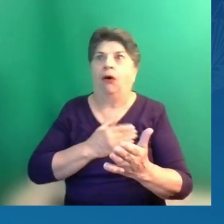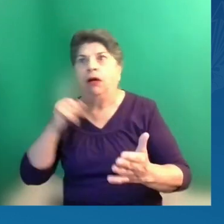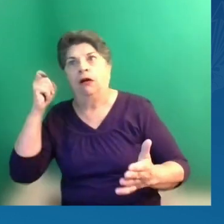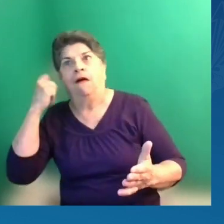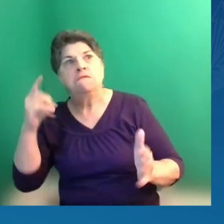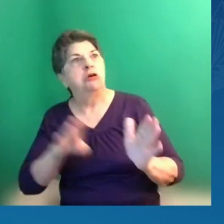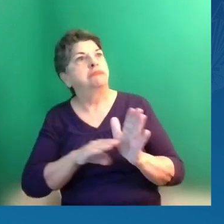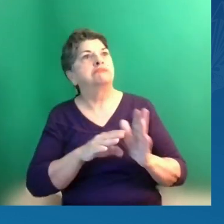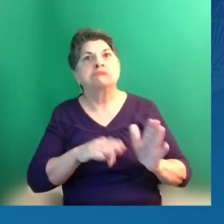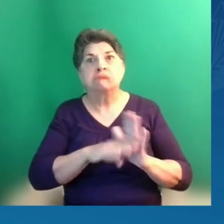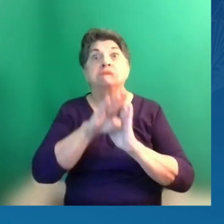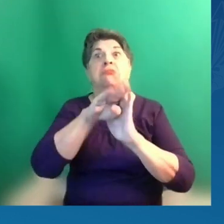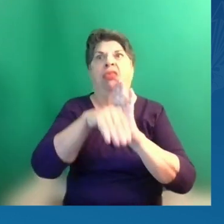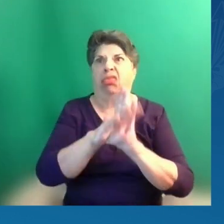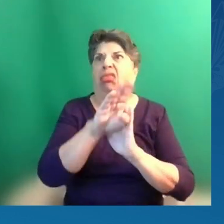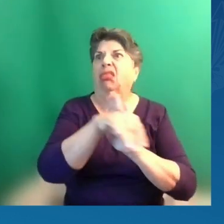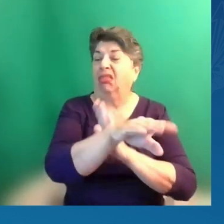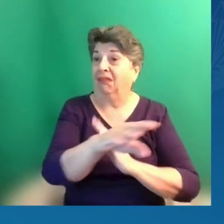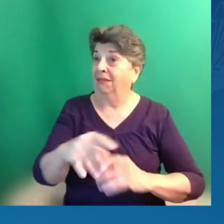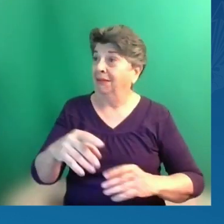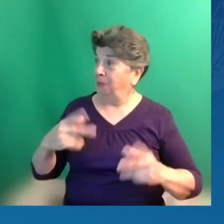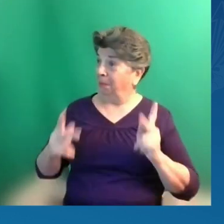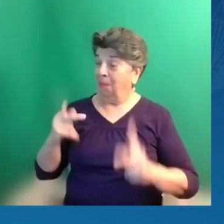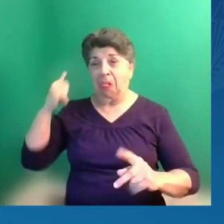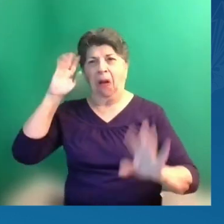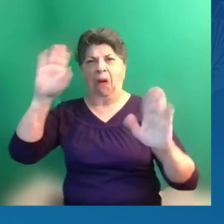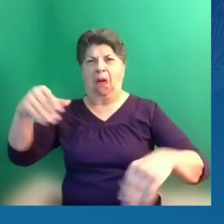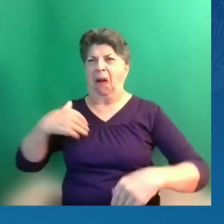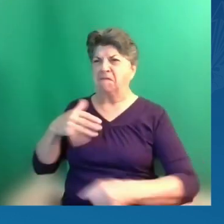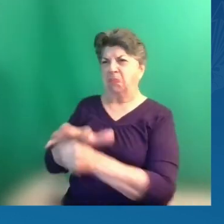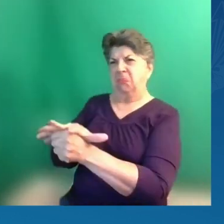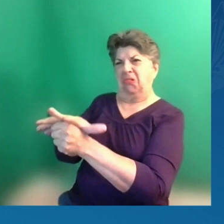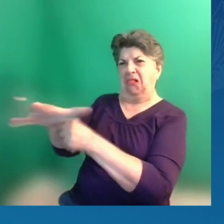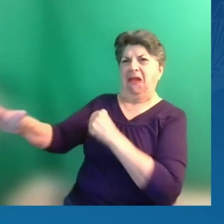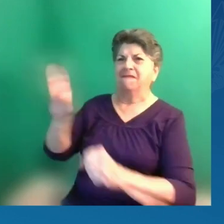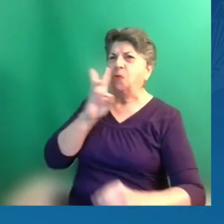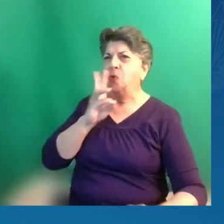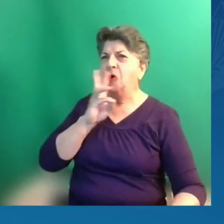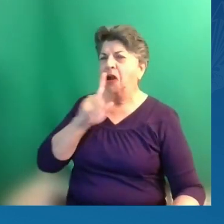are, however, experiencing and understanding this issue every day.